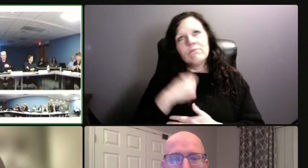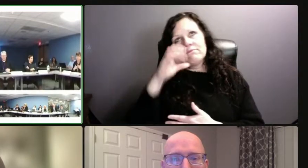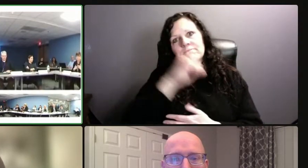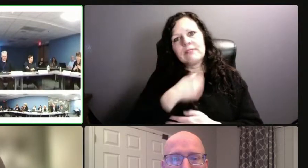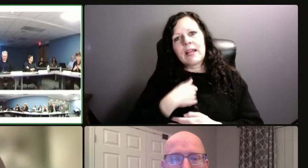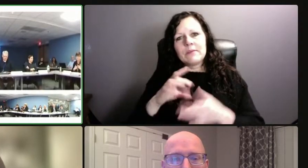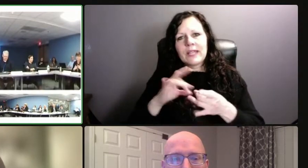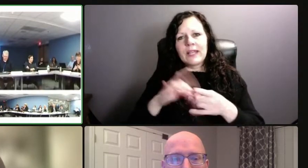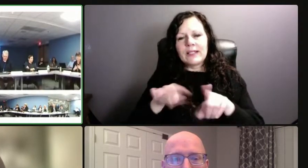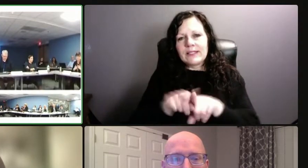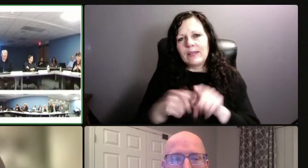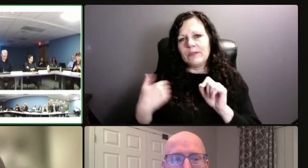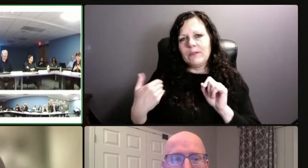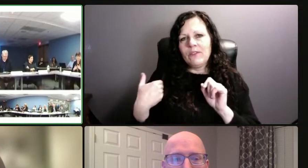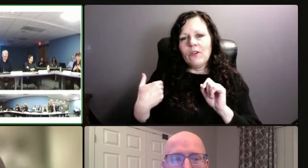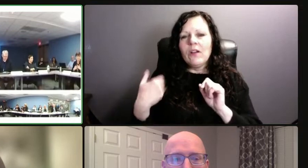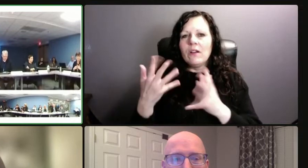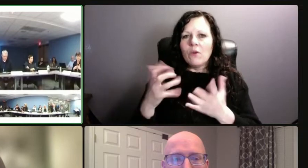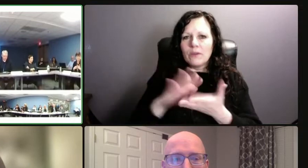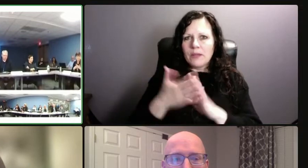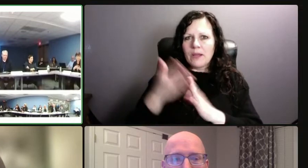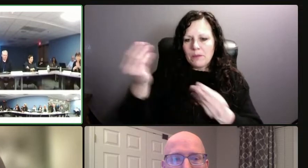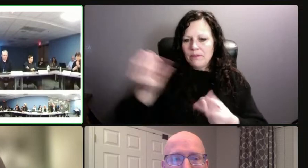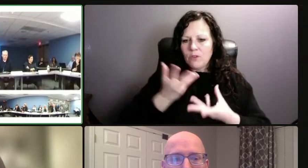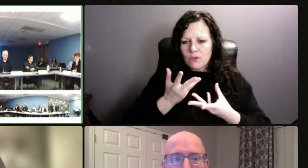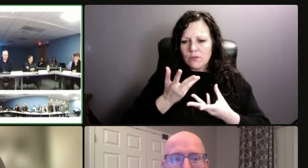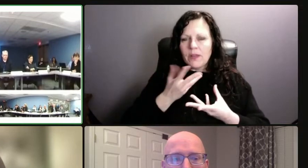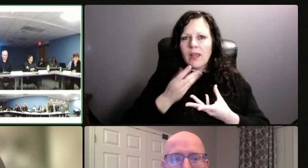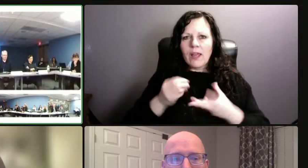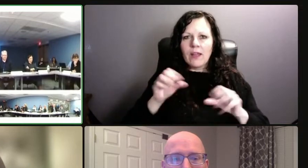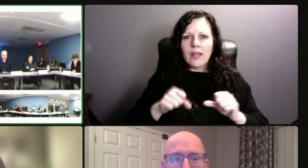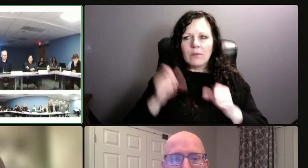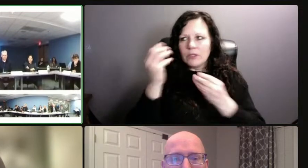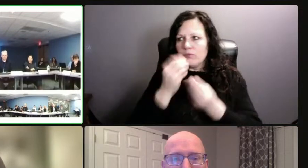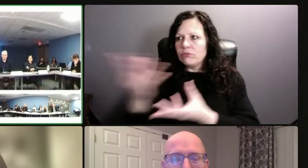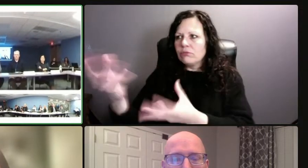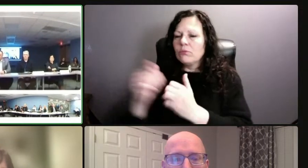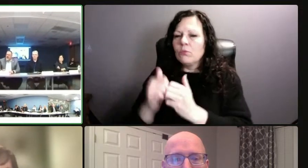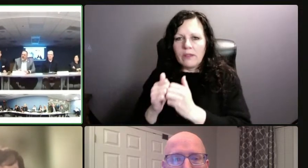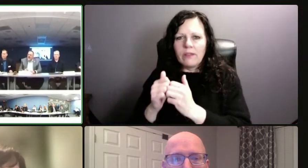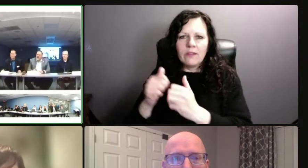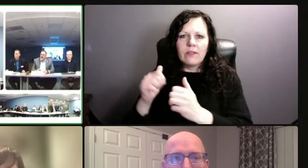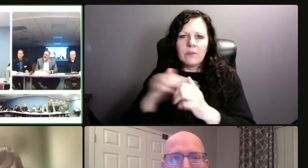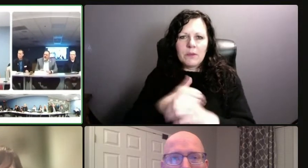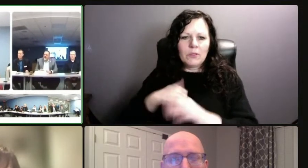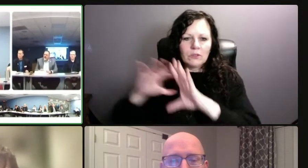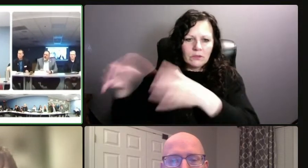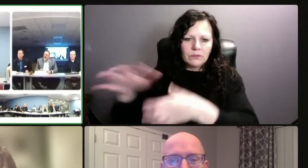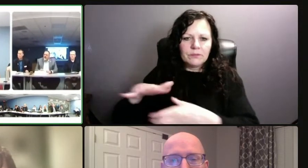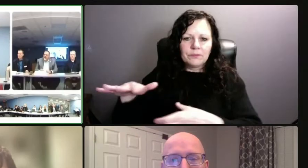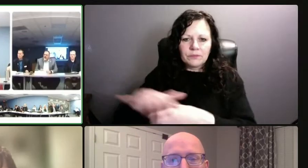REPRESENTING THE WHOLE SITUATION. I GUESS SO I GUESS I'M